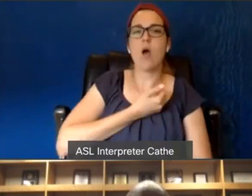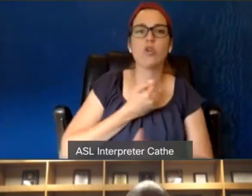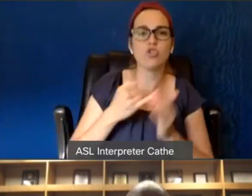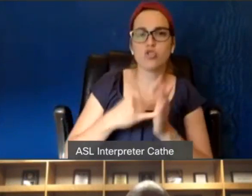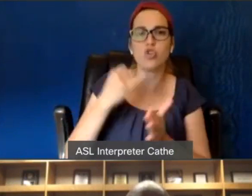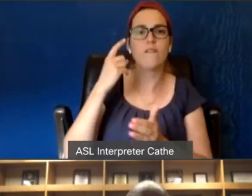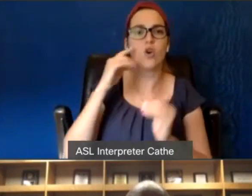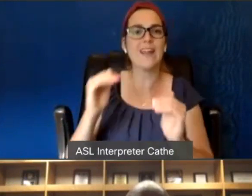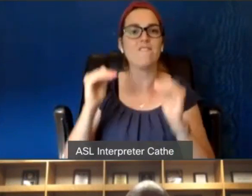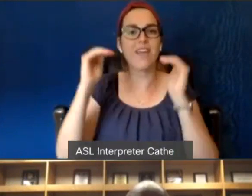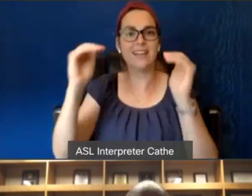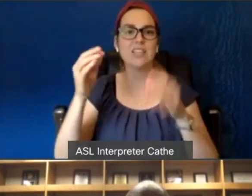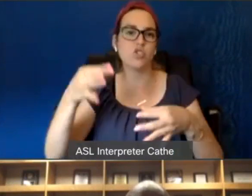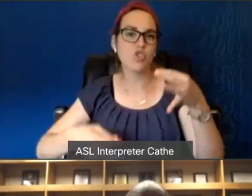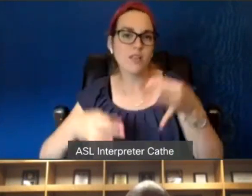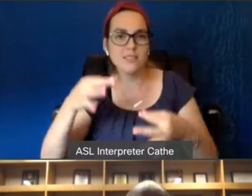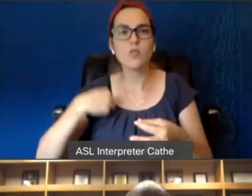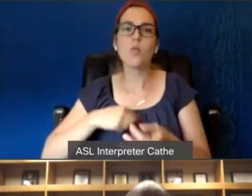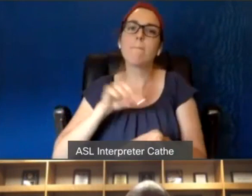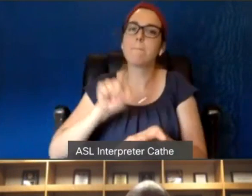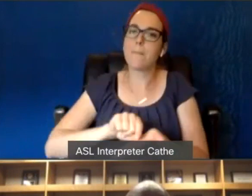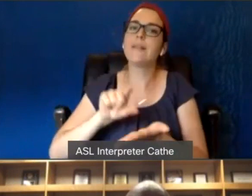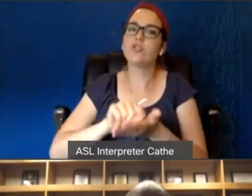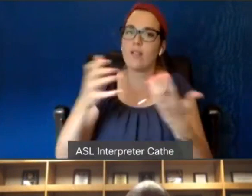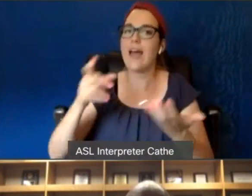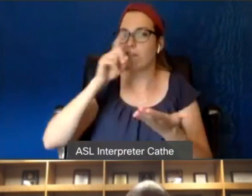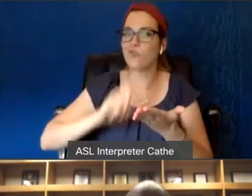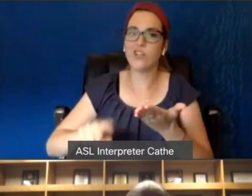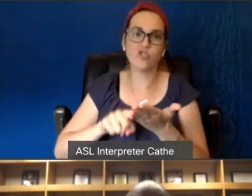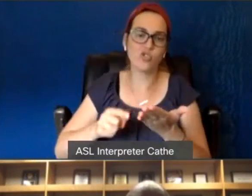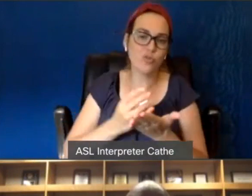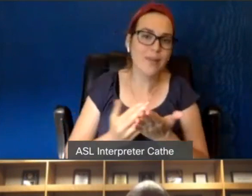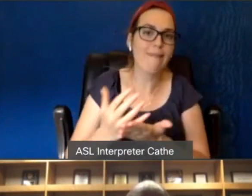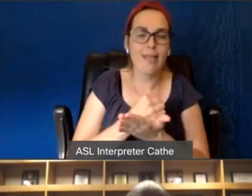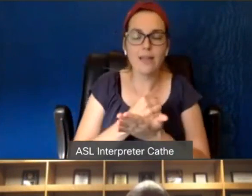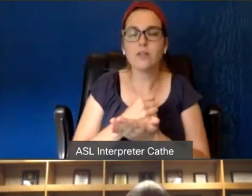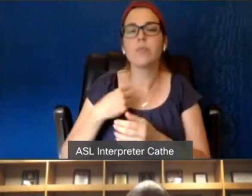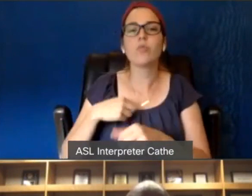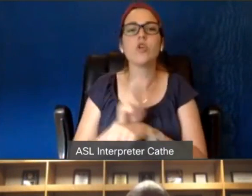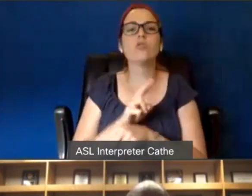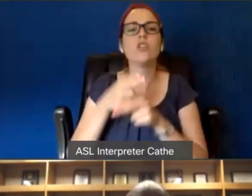where we publish a lot of that research. So using what's called core correctional practices